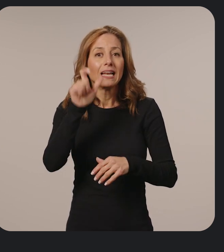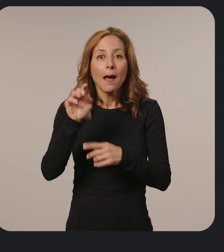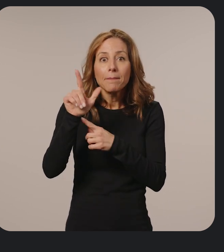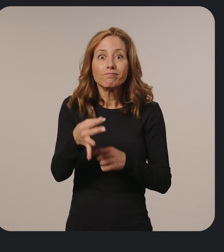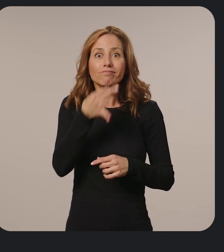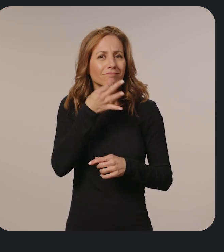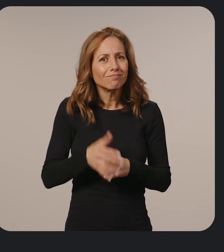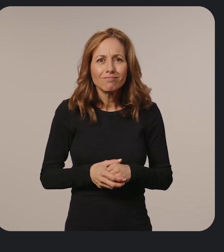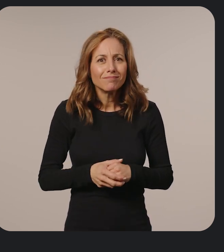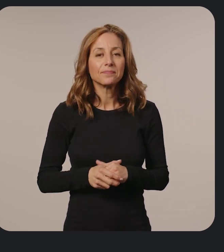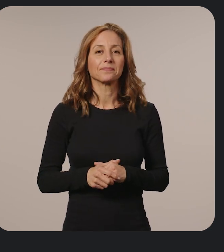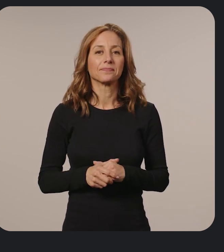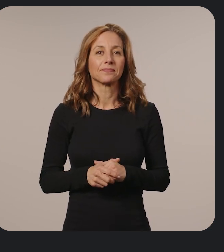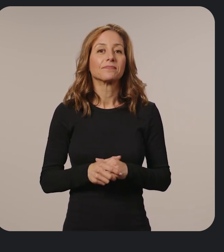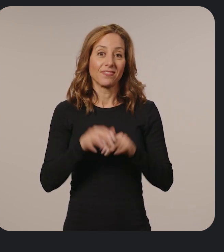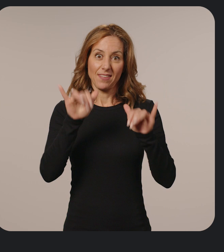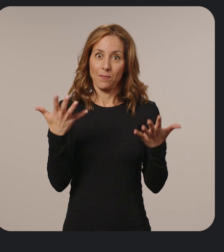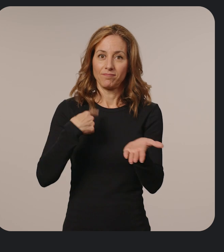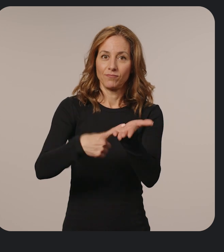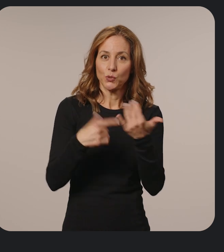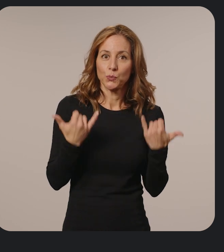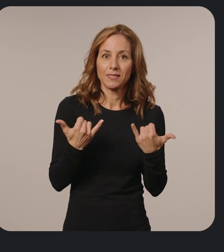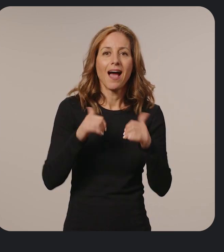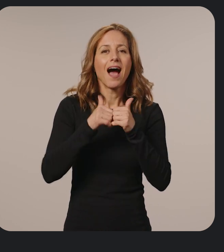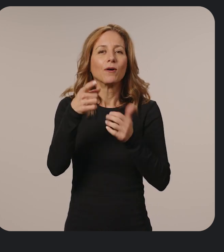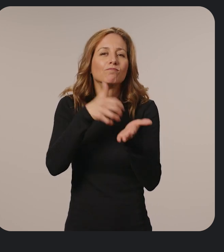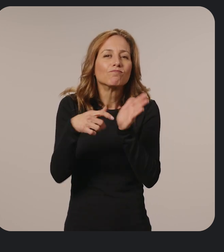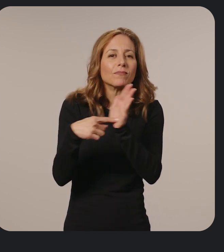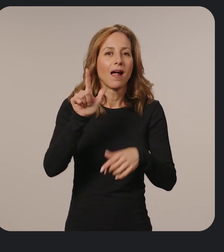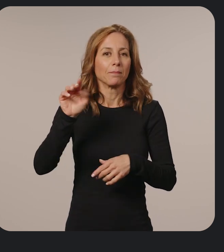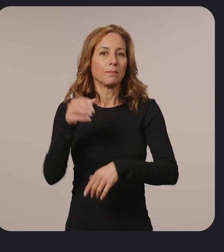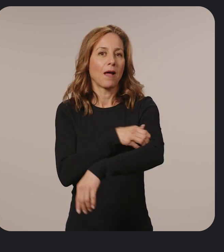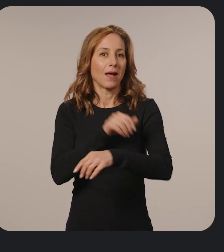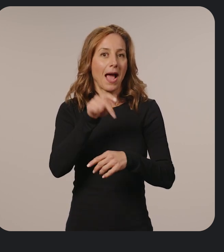to do it, which is what we're going to talk about today, how to prototype LLM powered apps fast using Google's